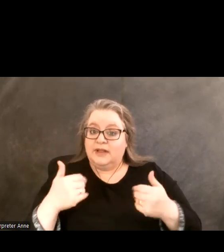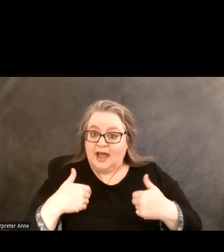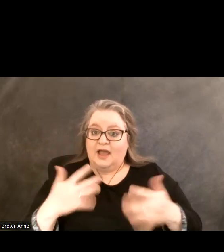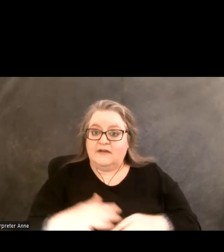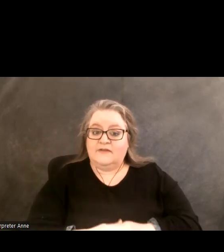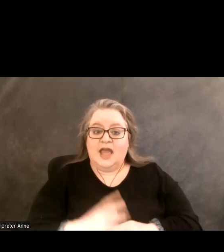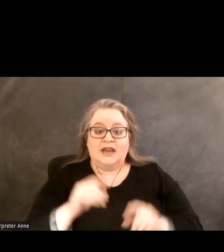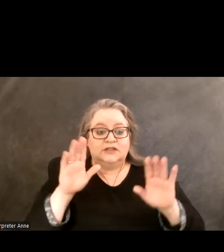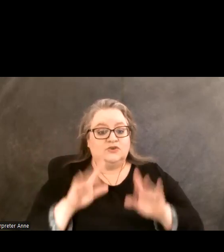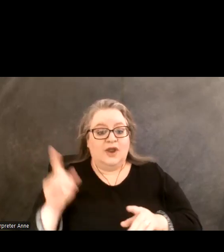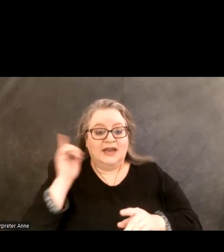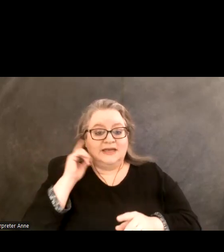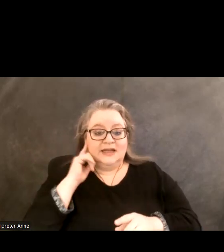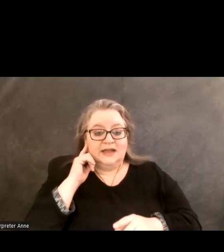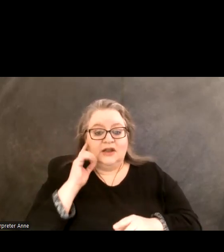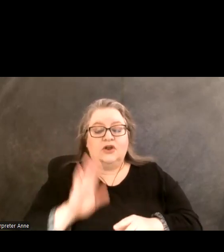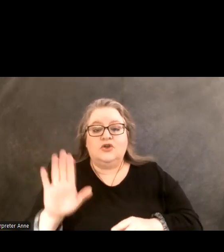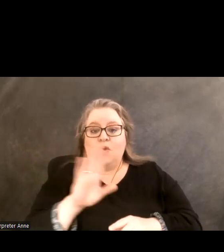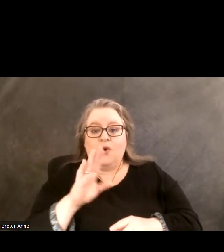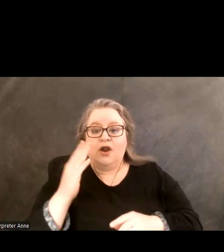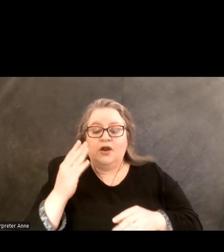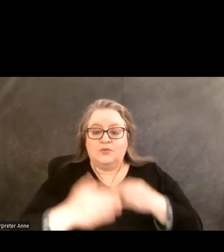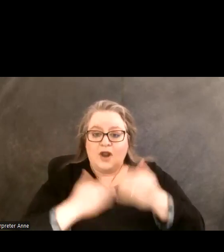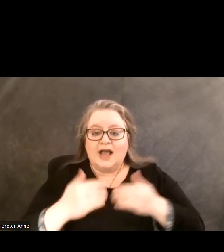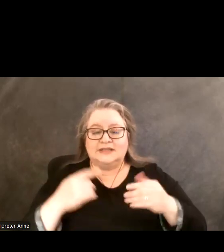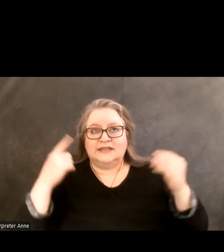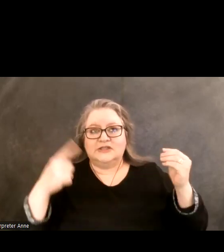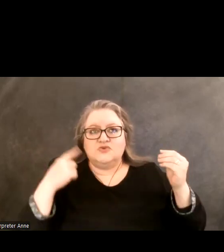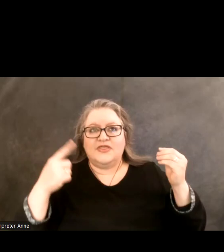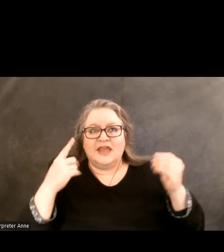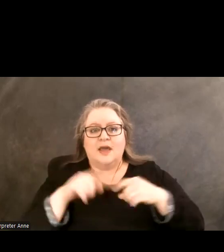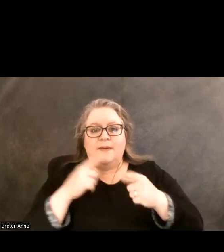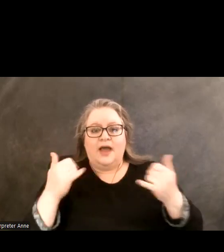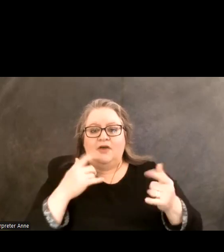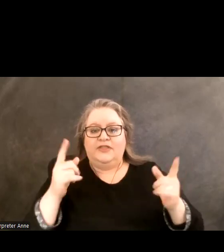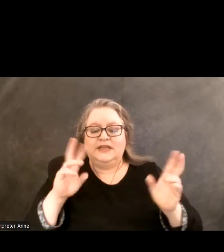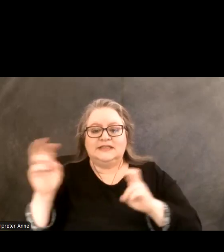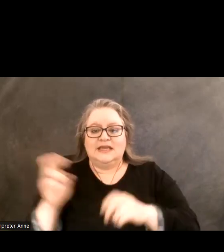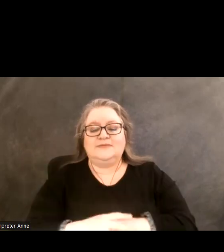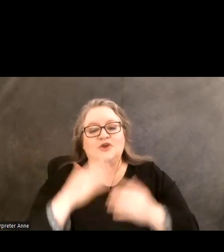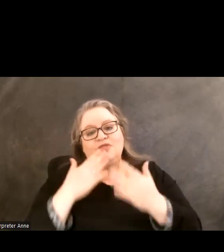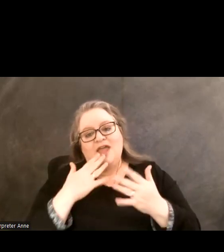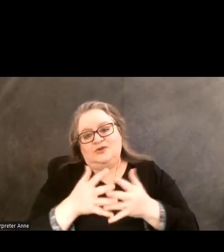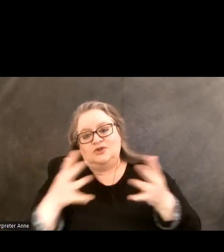great to hear your process as you think about these themes and yeah, just thank you so much. Would love to talk to you.